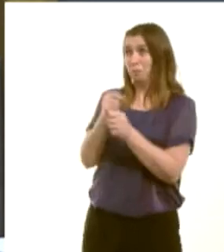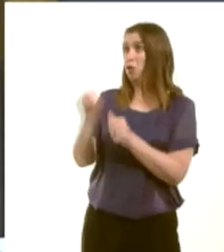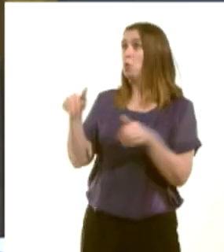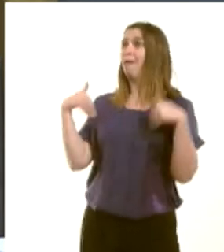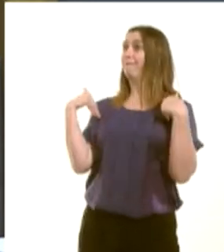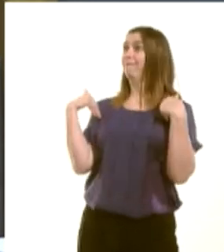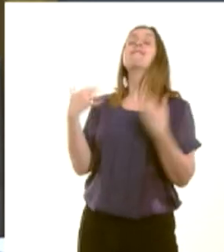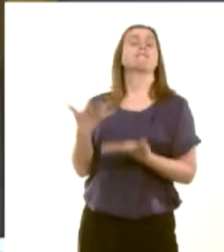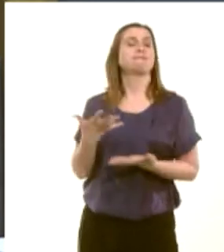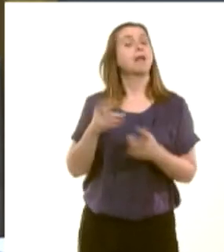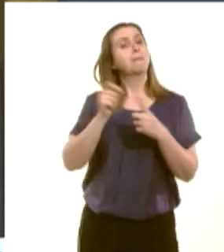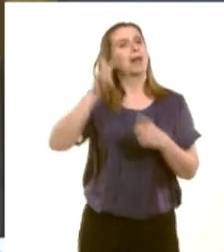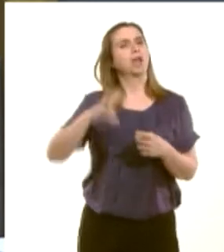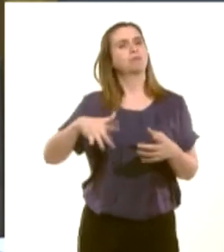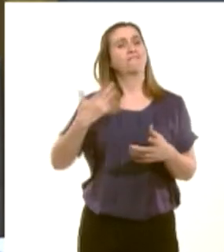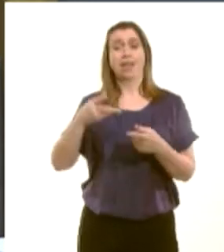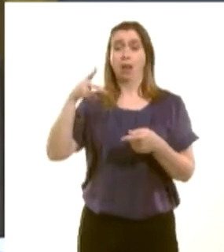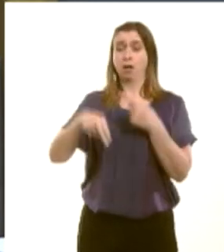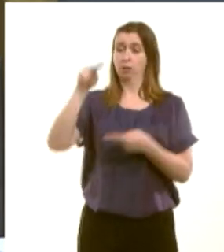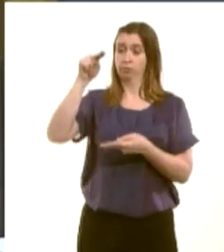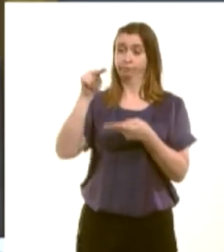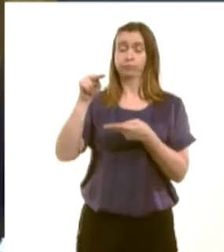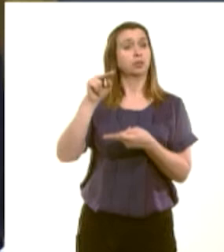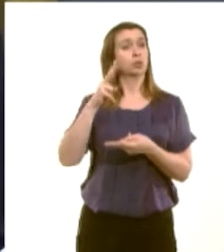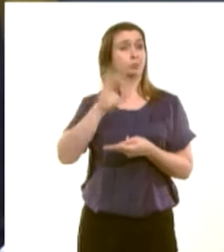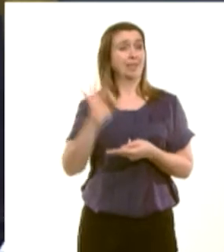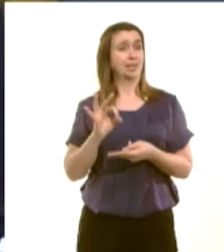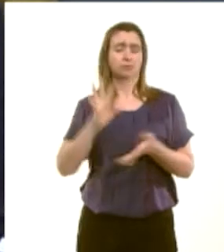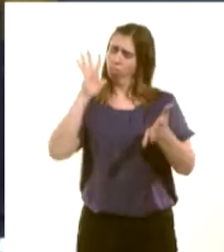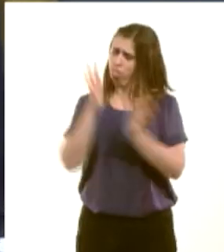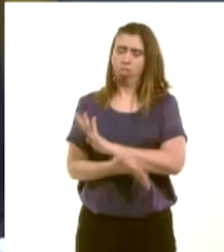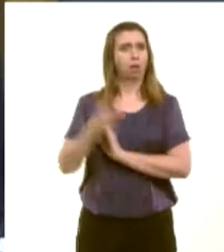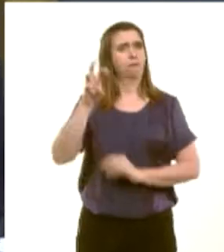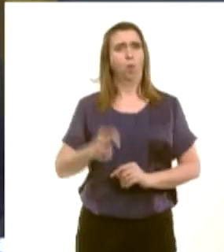believes that that budget cut will be devastating for Wales, and we maintain that our public